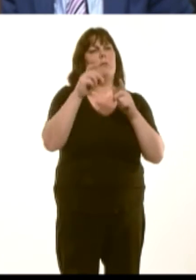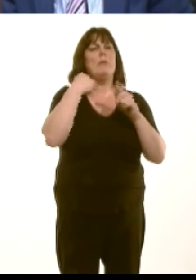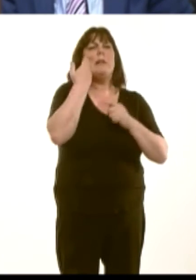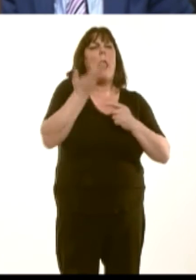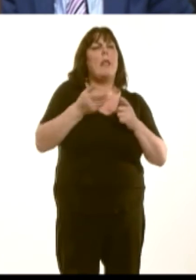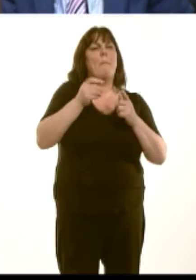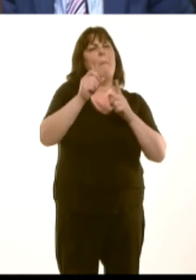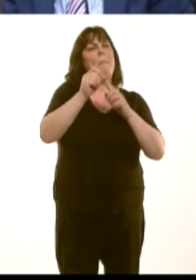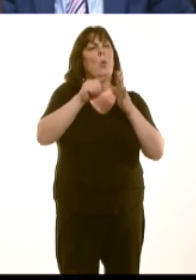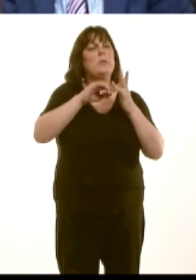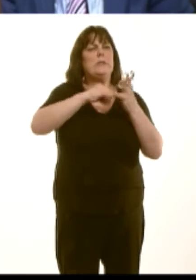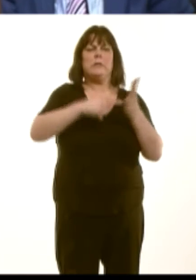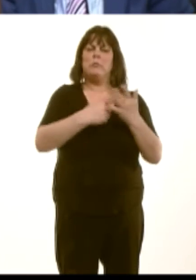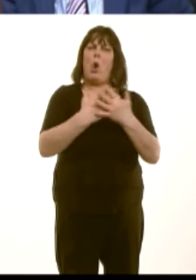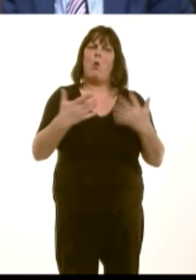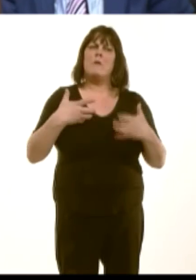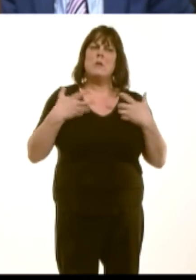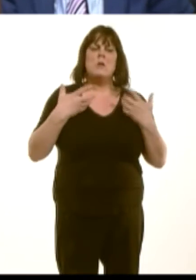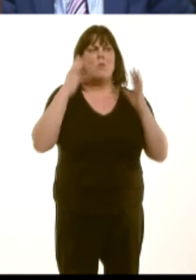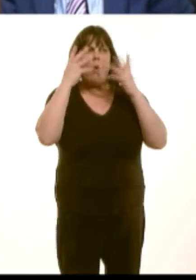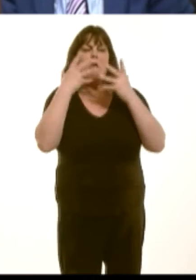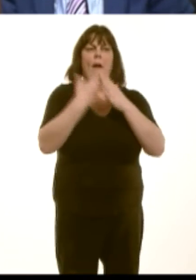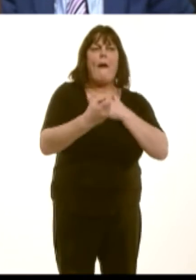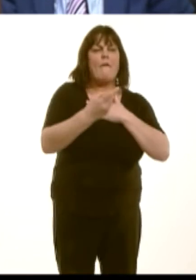issues that they have raised on behalf of members of the public, and, indeed, Members